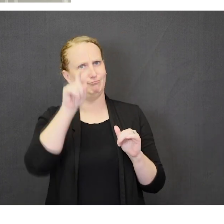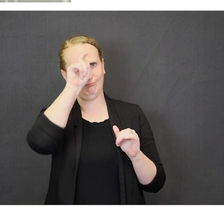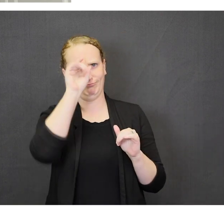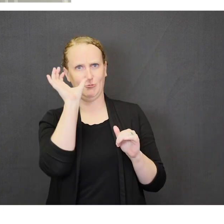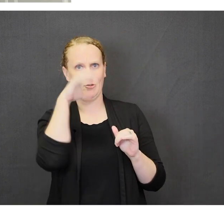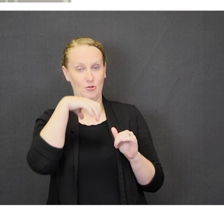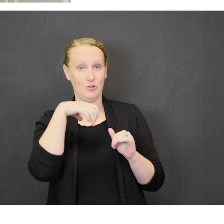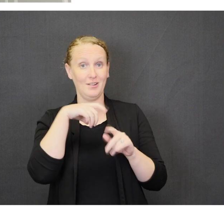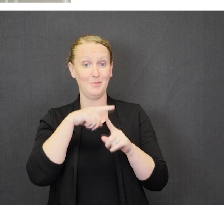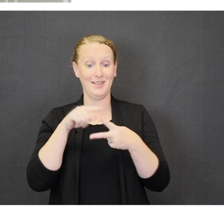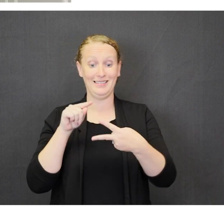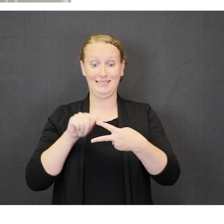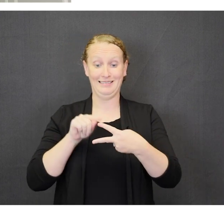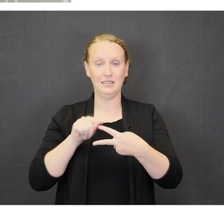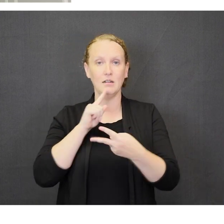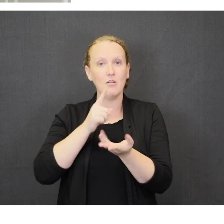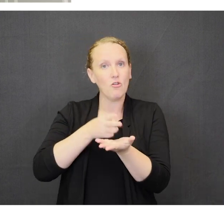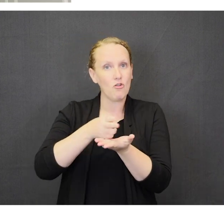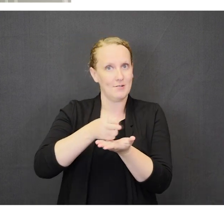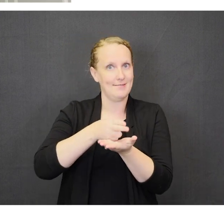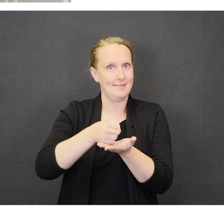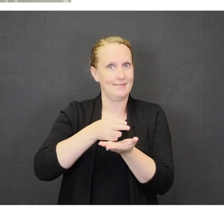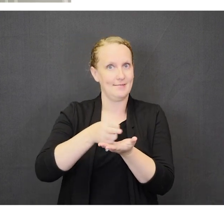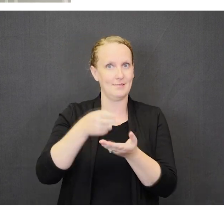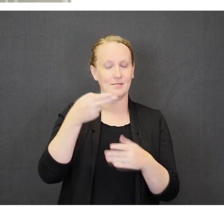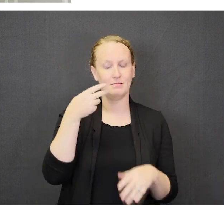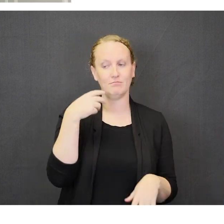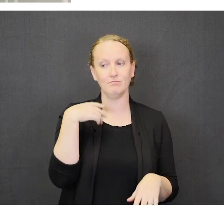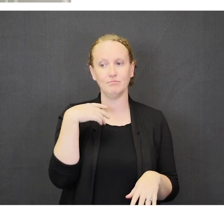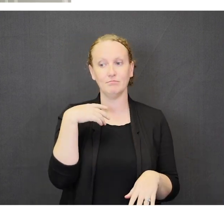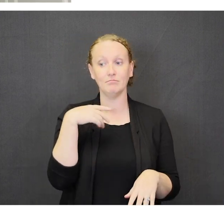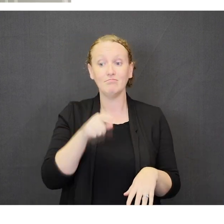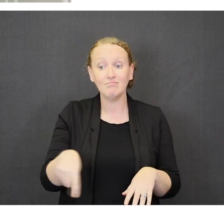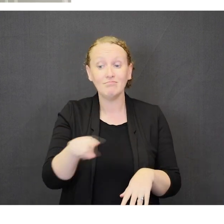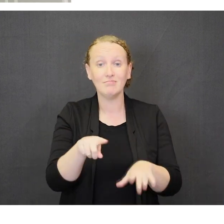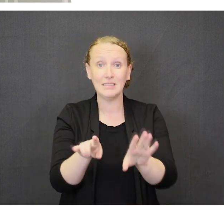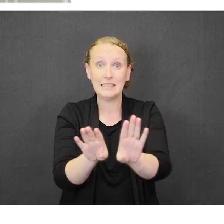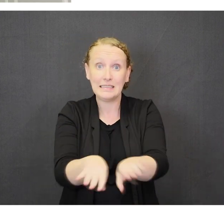sometimes when our children start to feel fearful or they start to feel